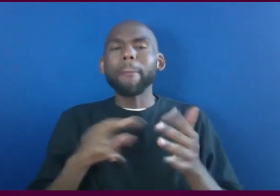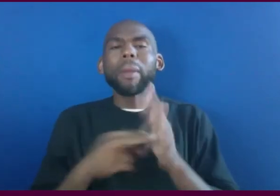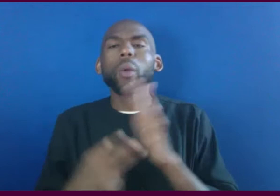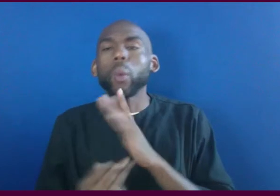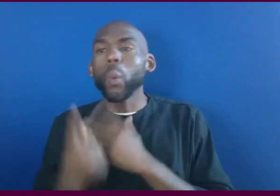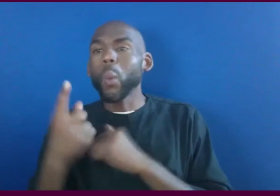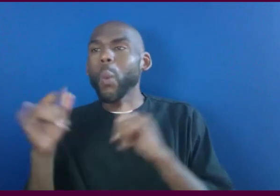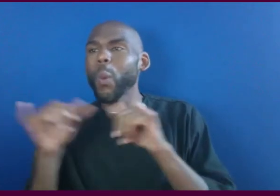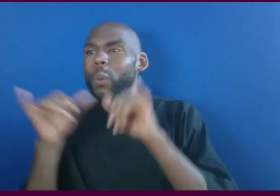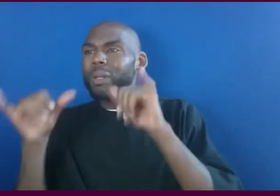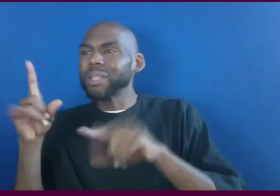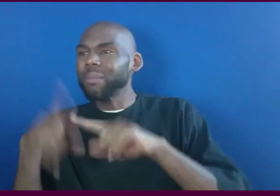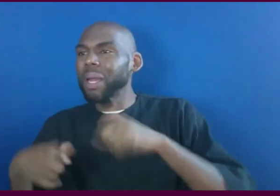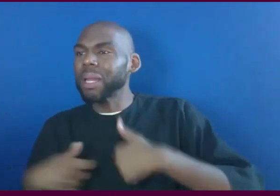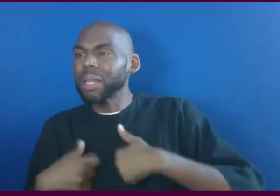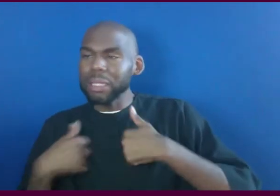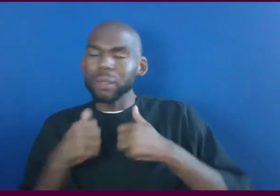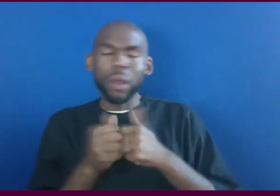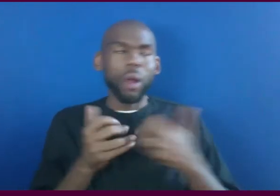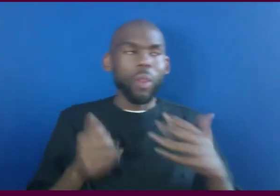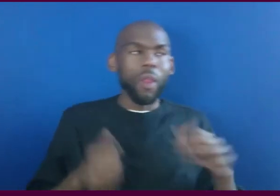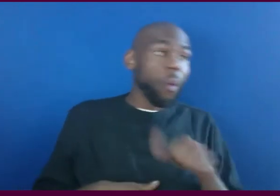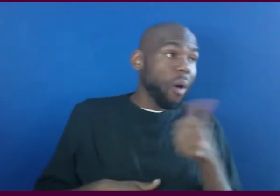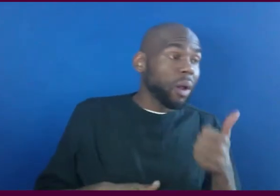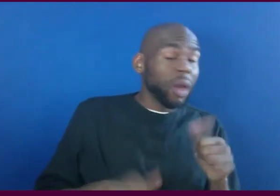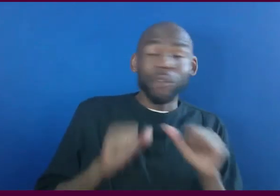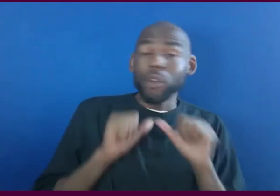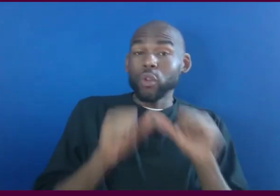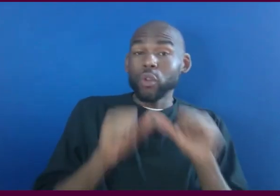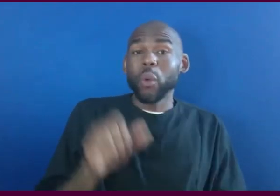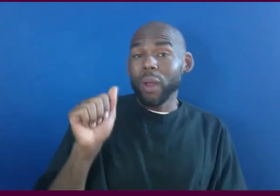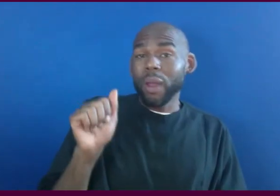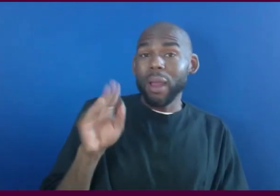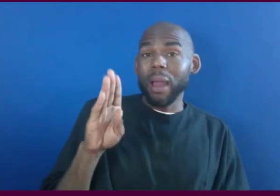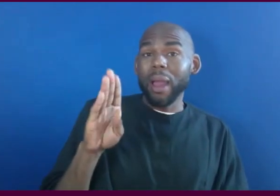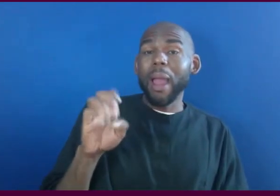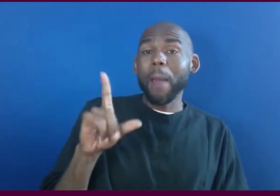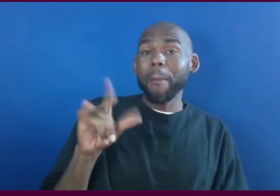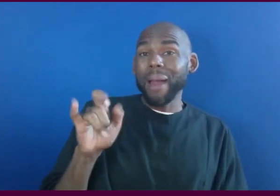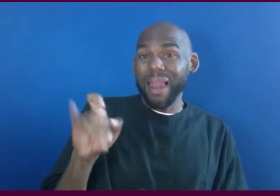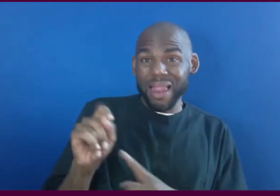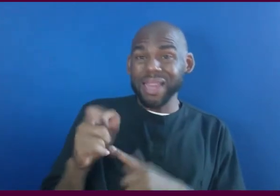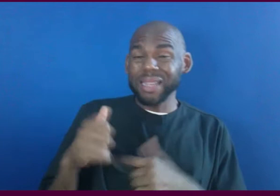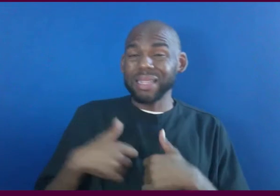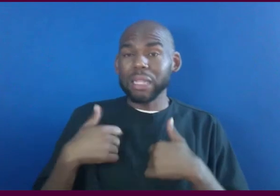exist without another. As long as ableism exists, racism will always exist.